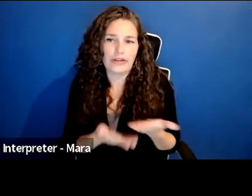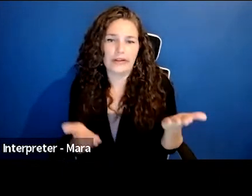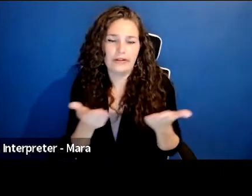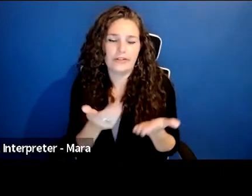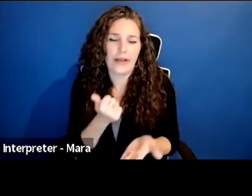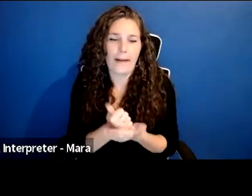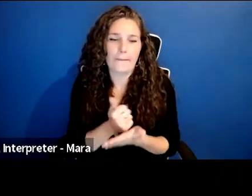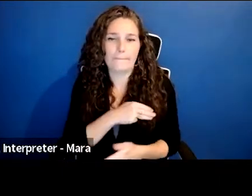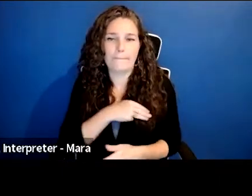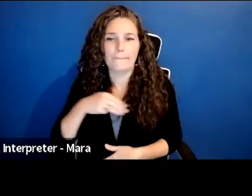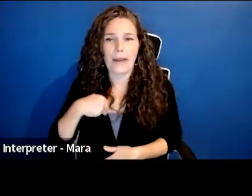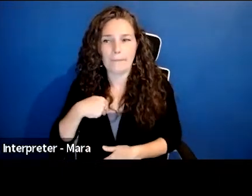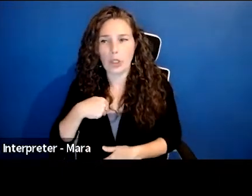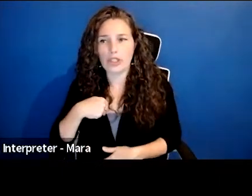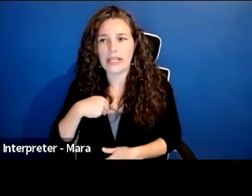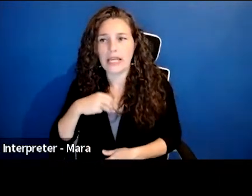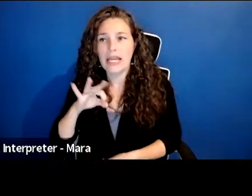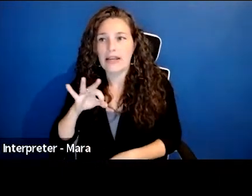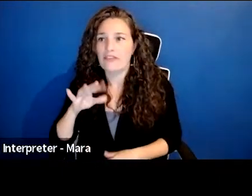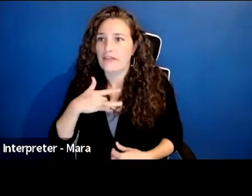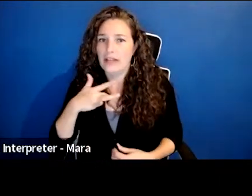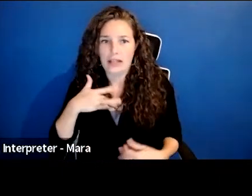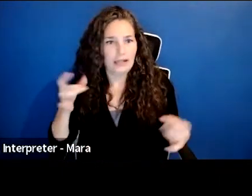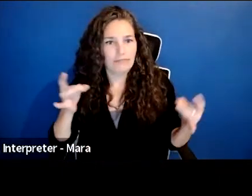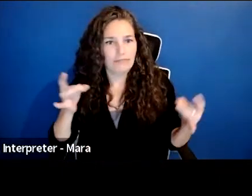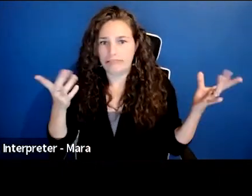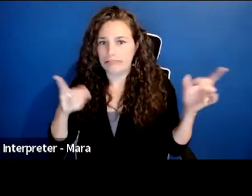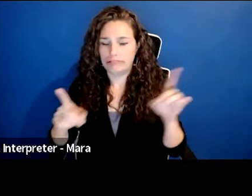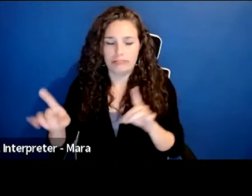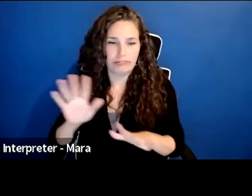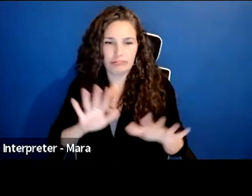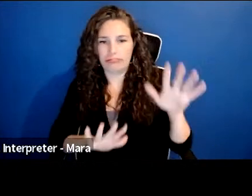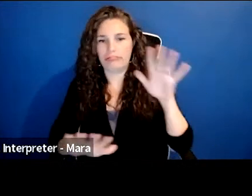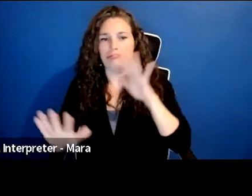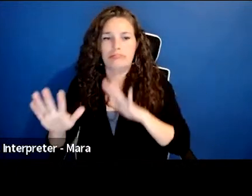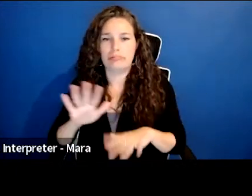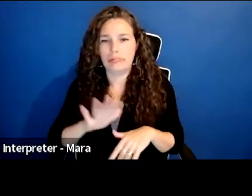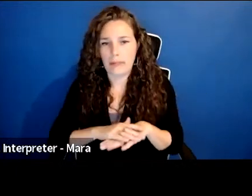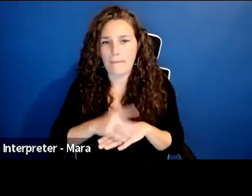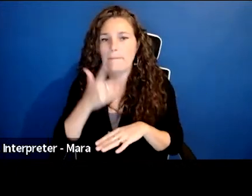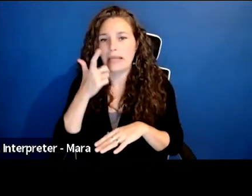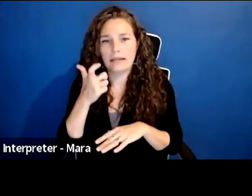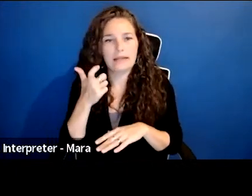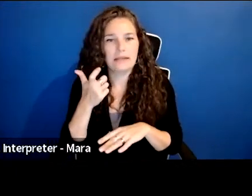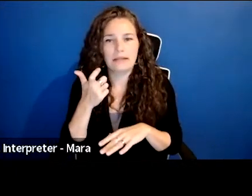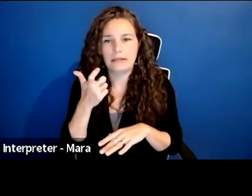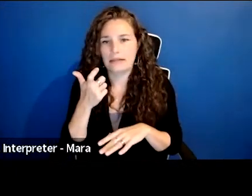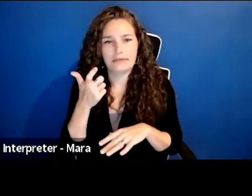when you're in a crisis that has caused a financial catastrophe.